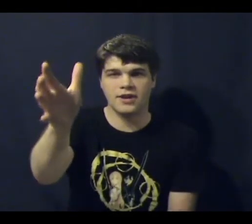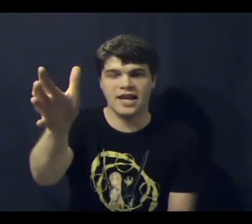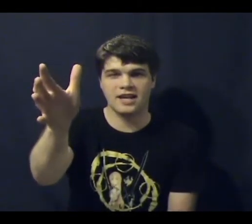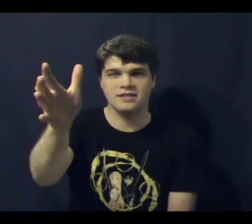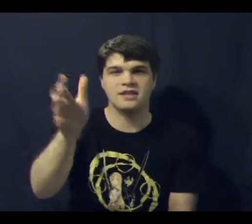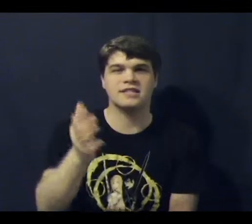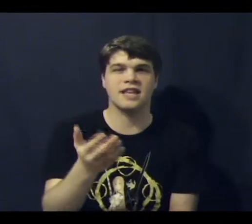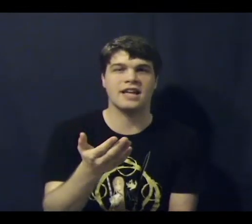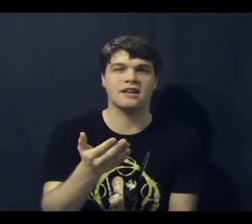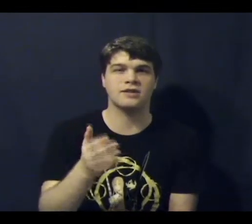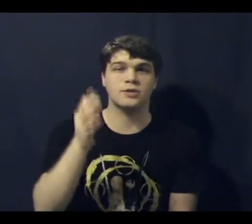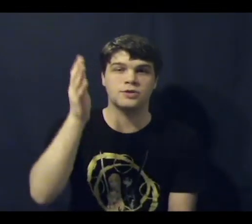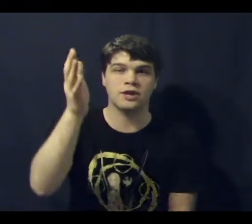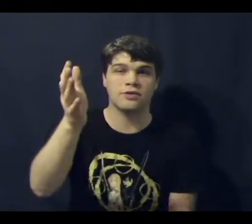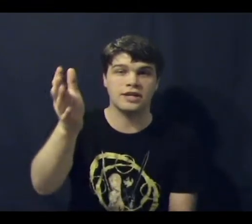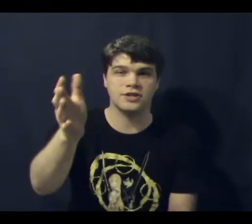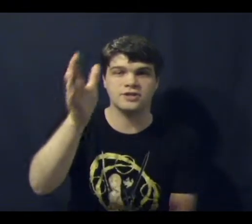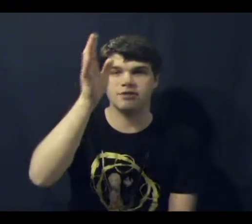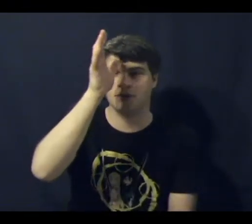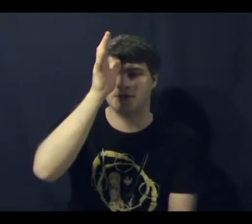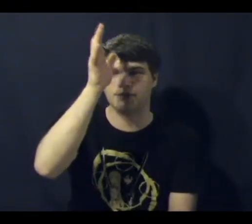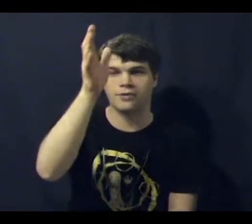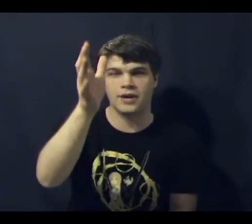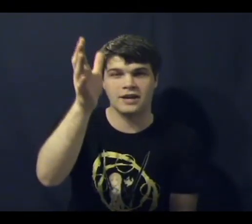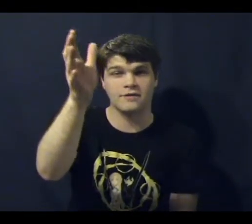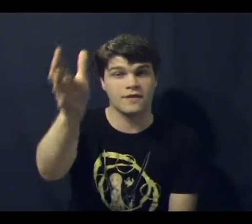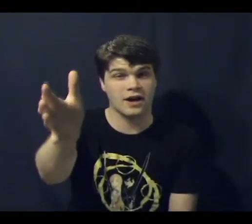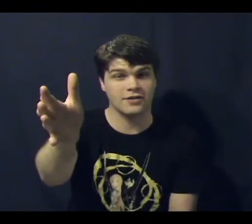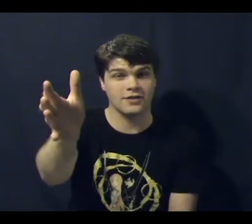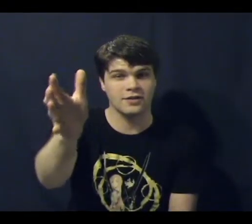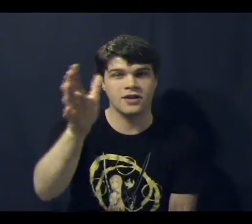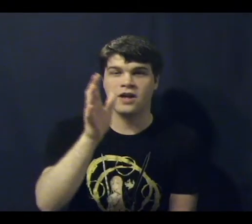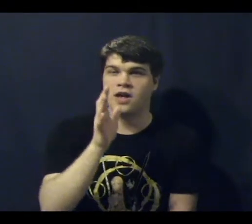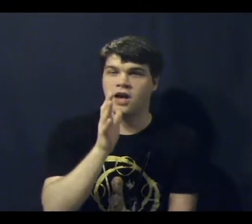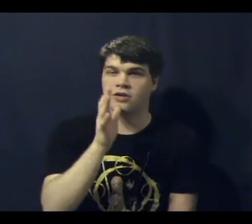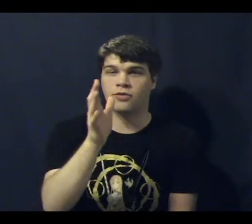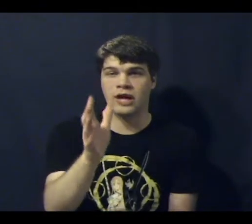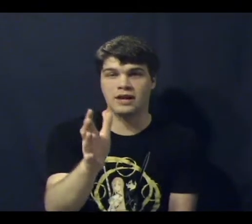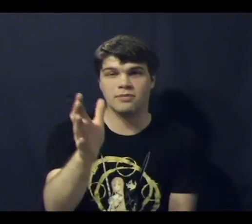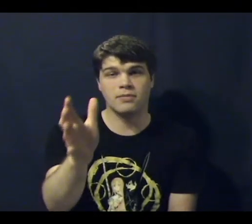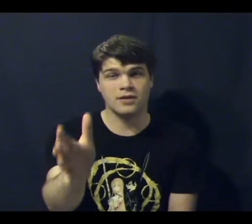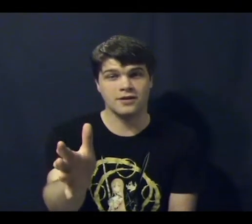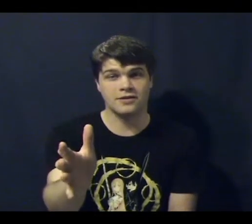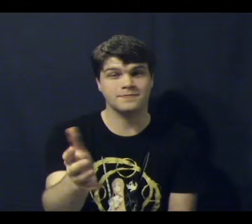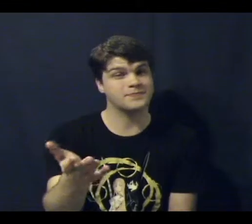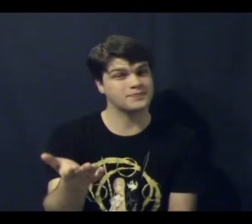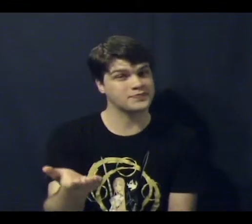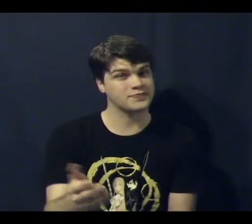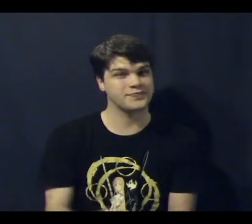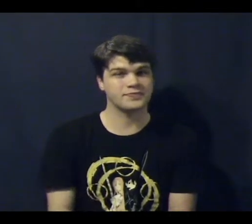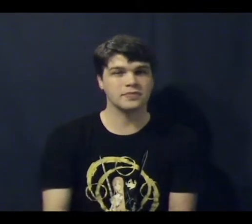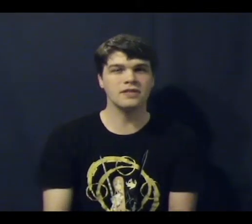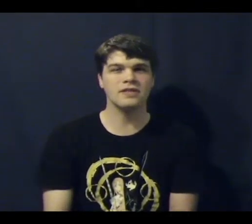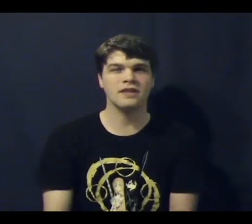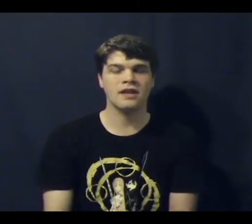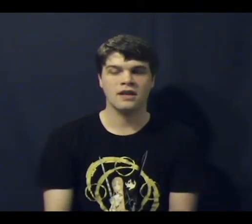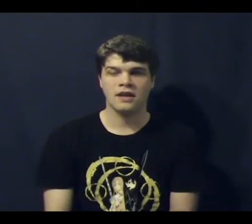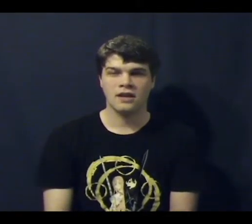your hands it's like two generations, so it's grandfather and grandmother.